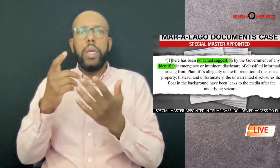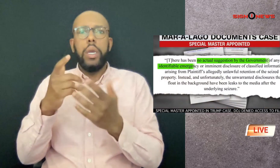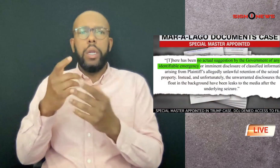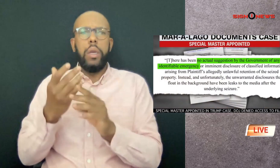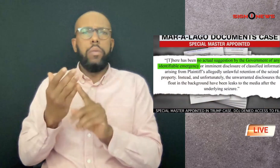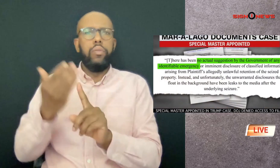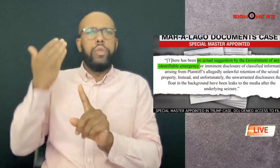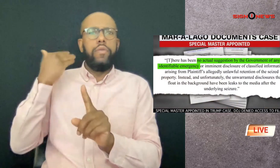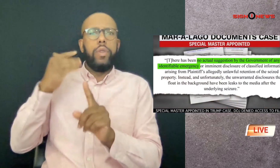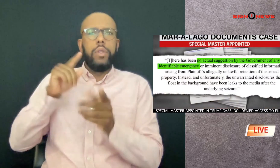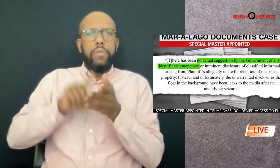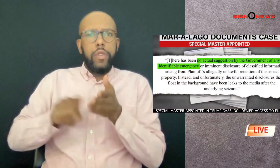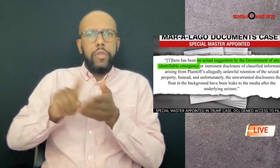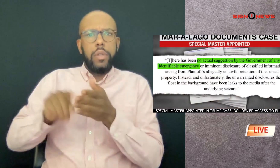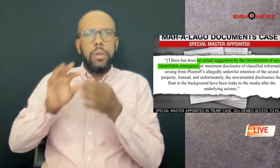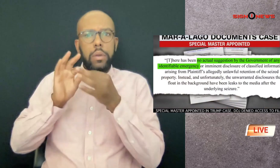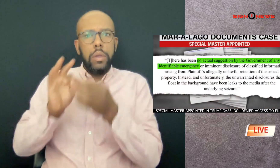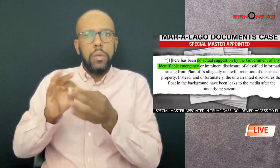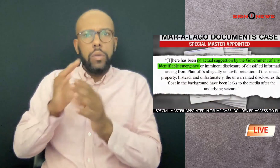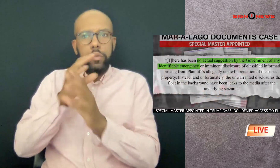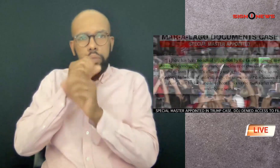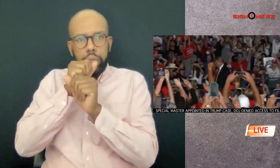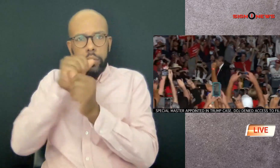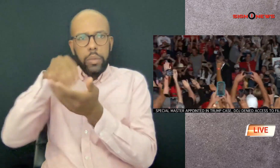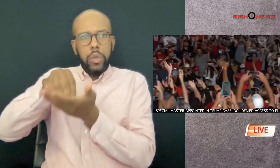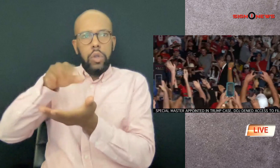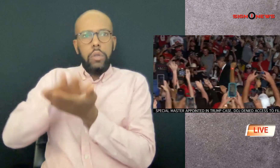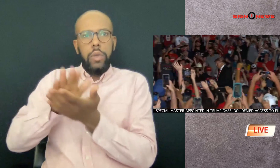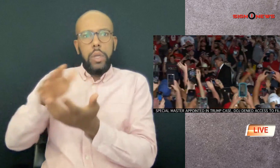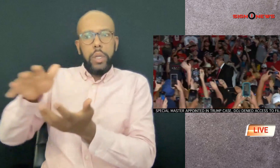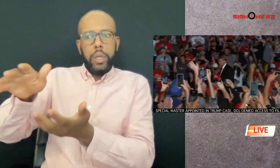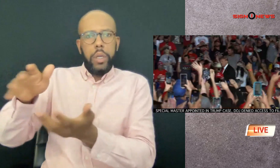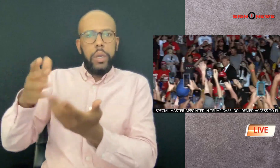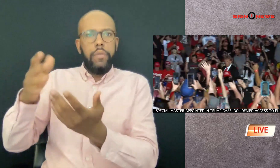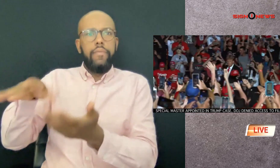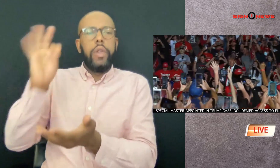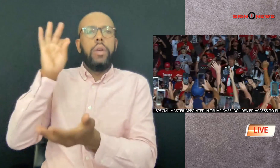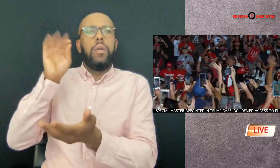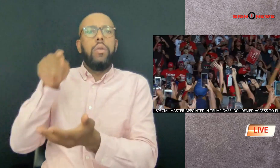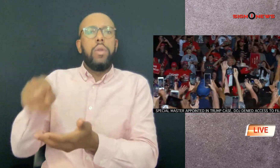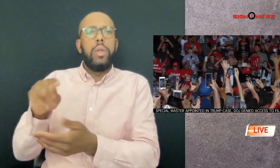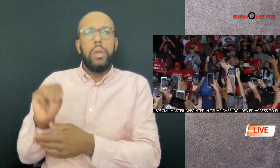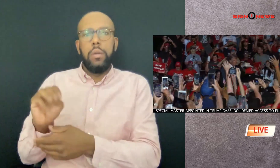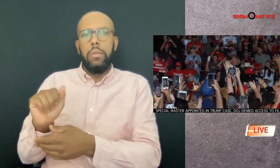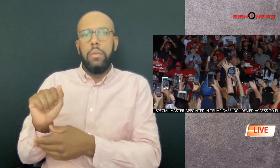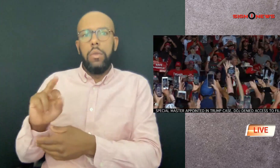to resume its criminal investigation into classified documents seized at Mar-a-Lago